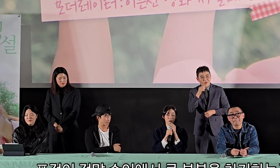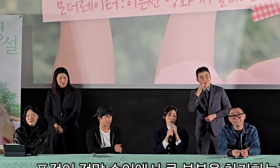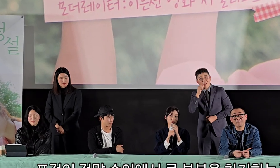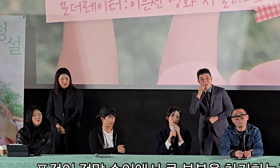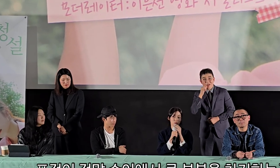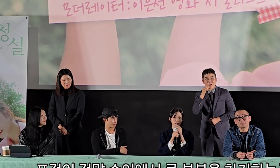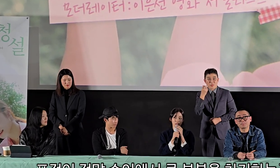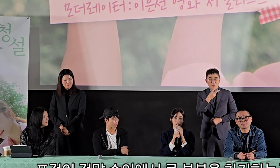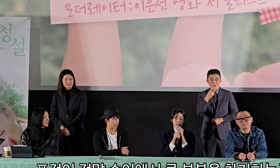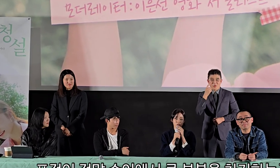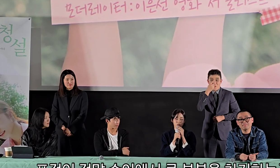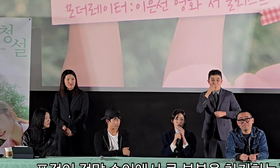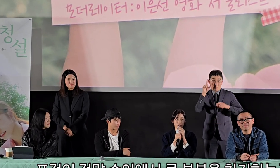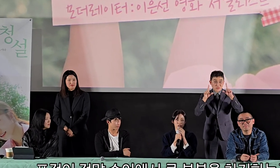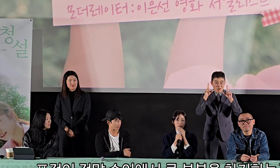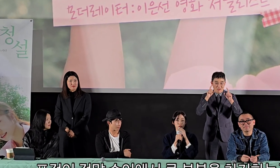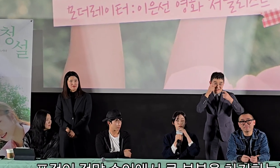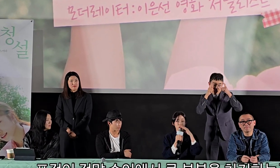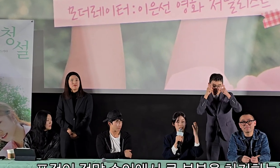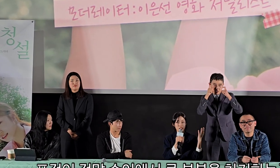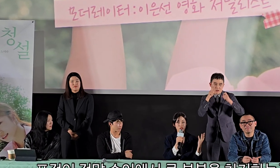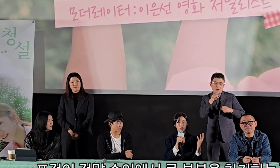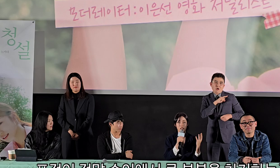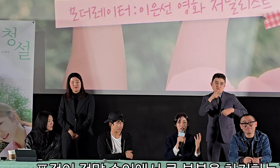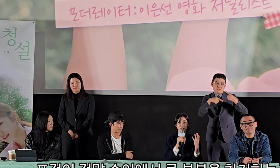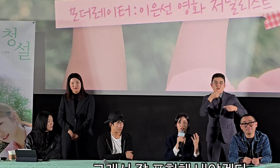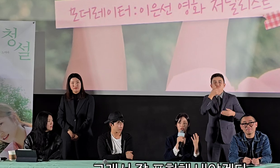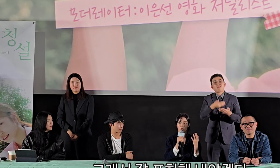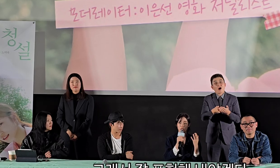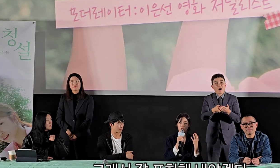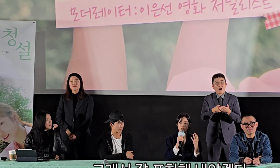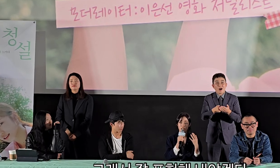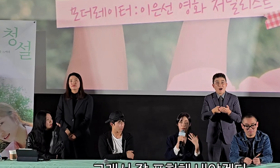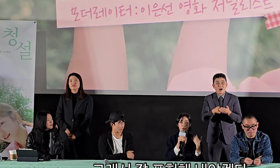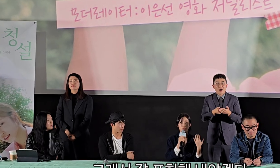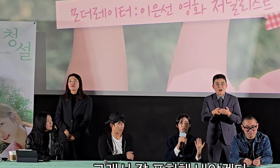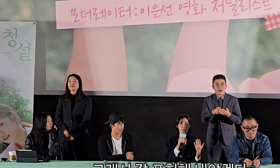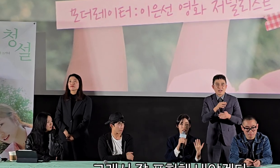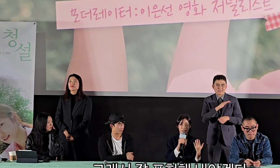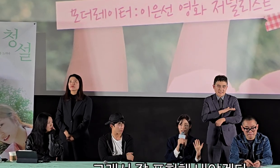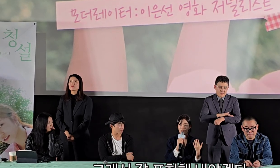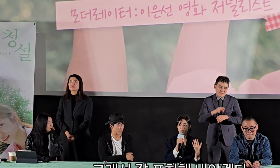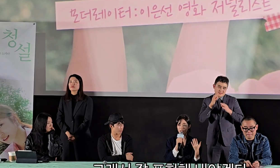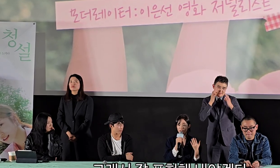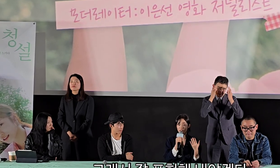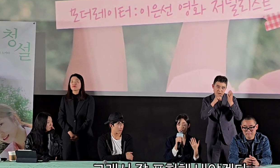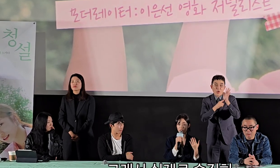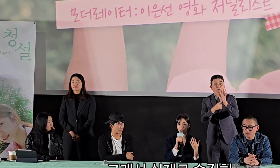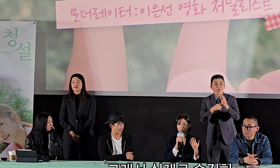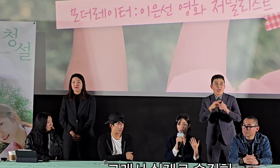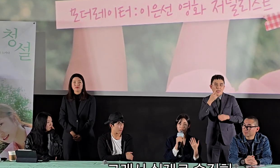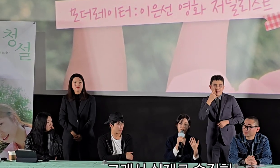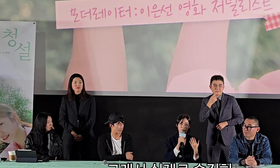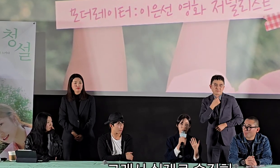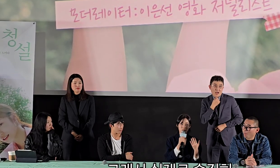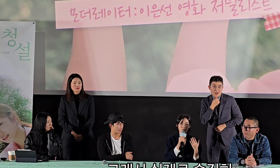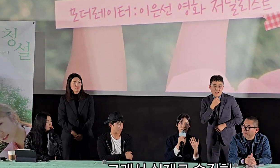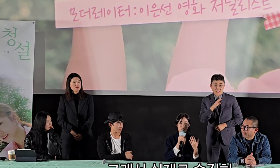Expressions really play a big part in sign language. So I have to express it well. So honestly, no matter how much we practice,